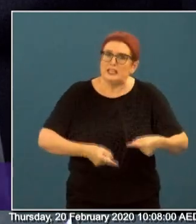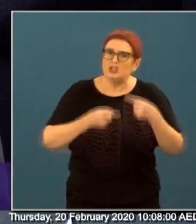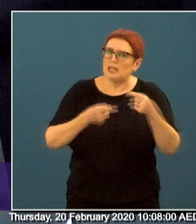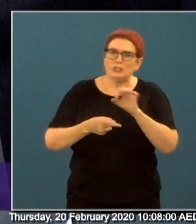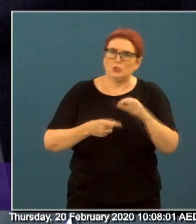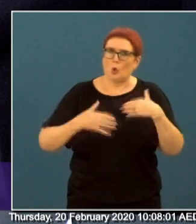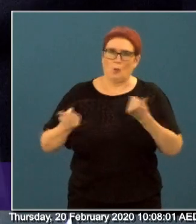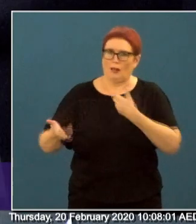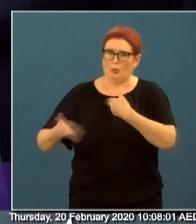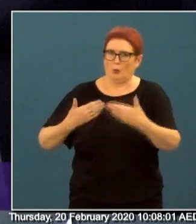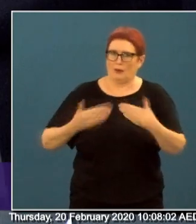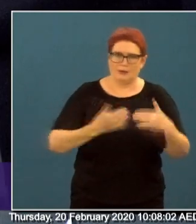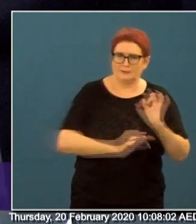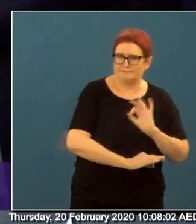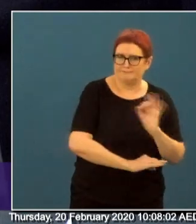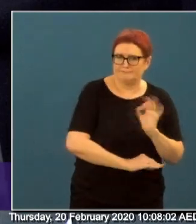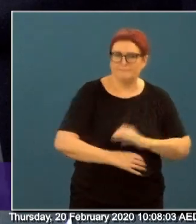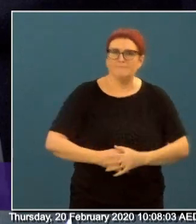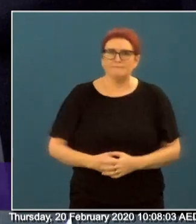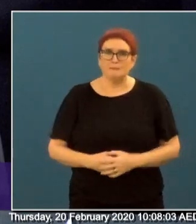But they are one of the participants in that